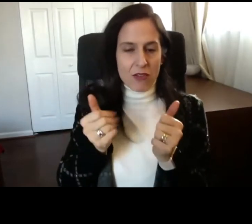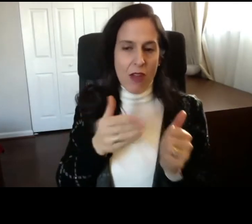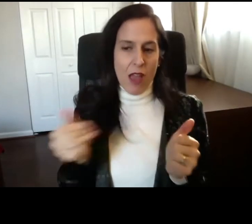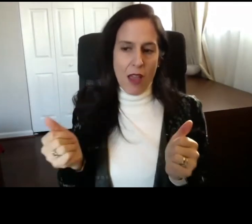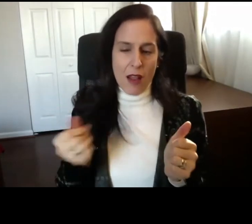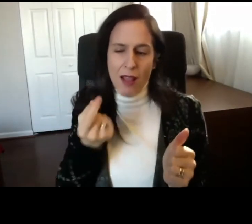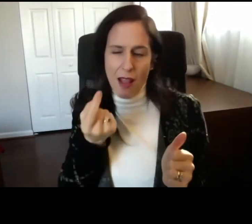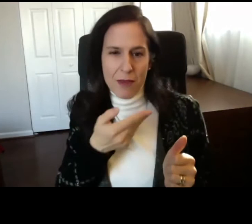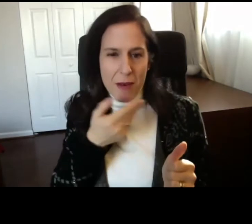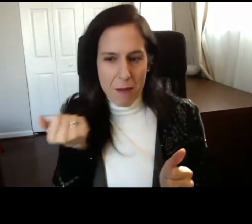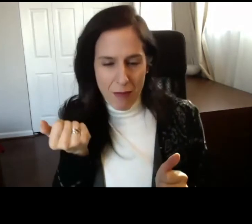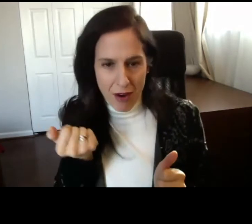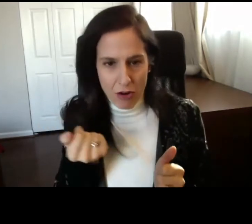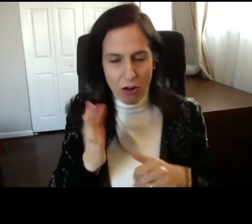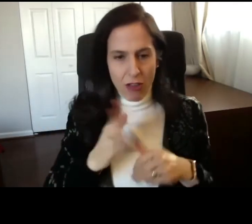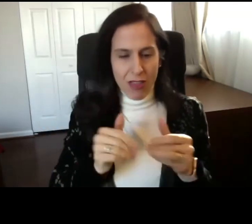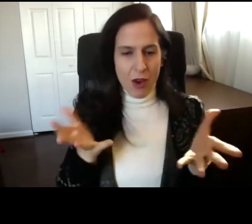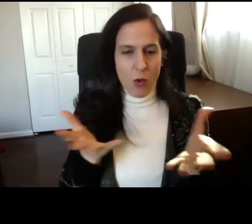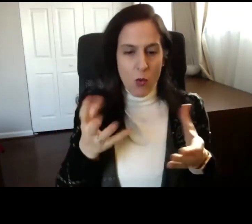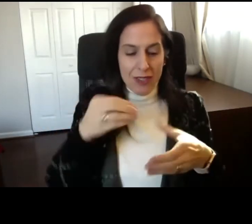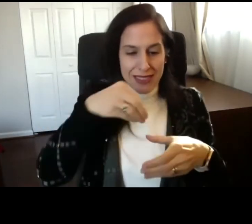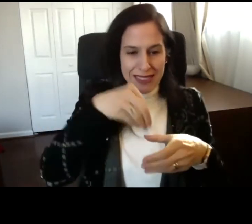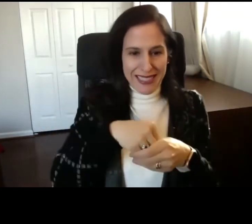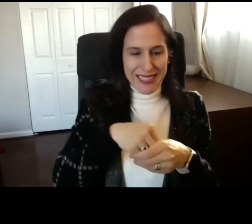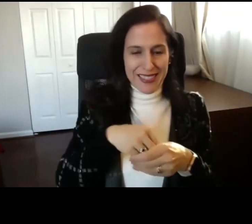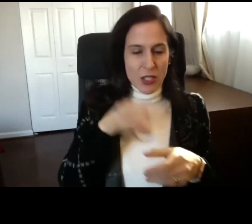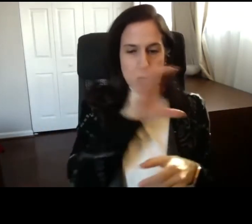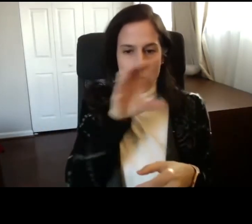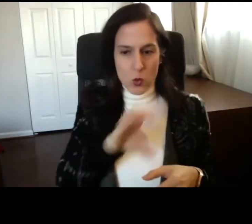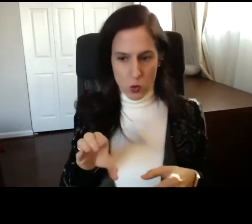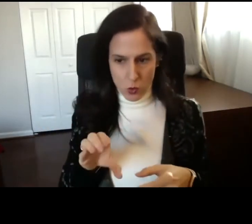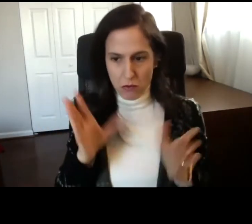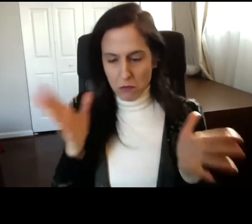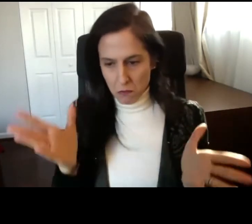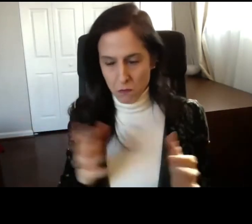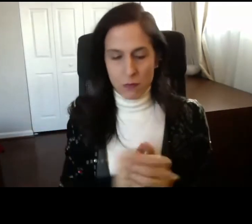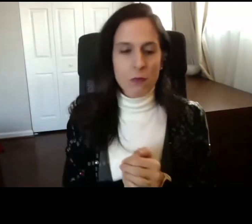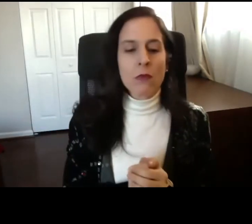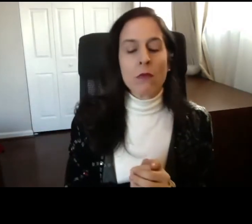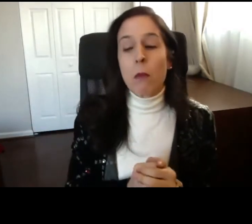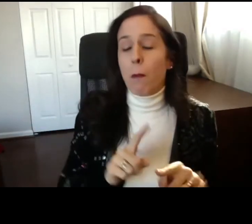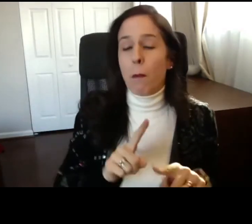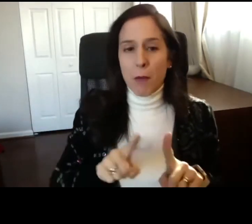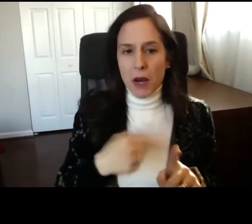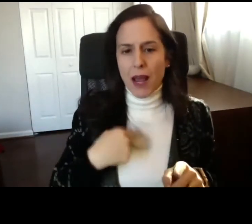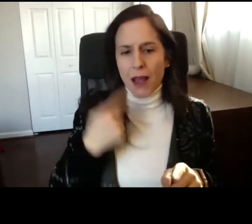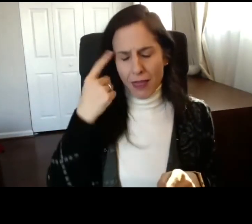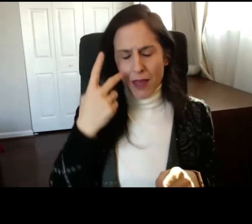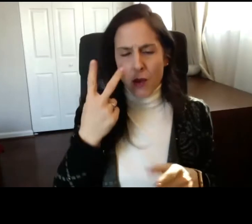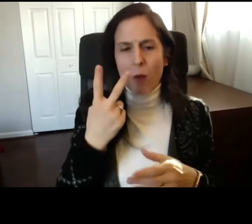my understanding is that's a lot faster and generally better quality than if we